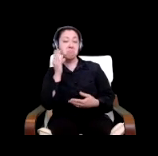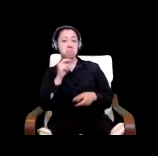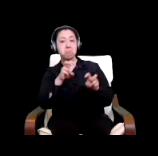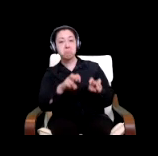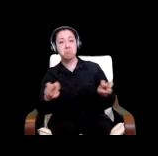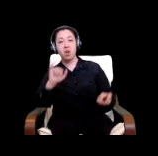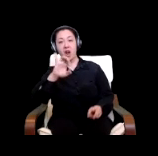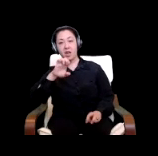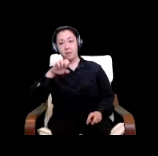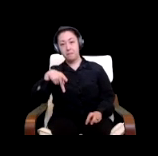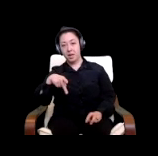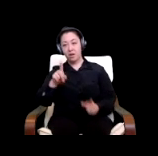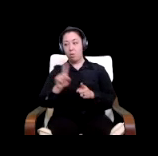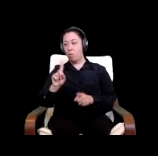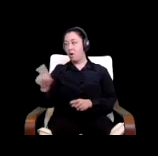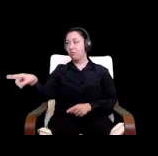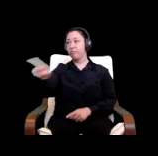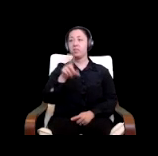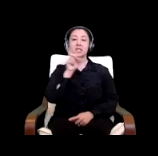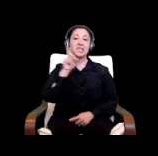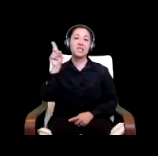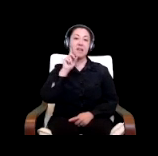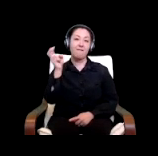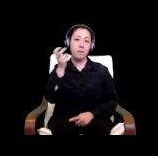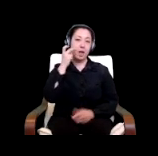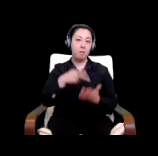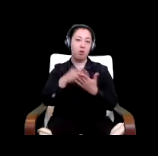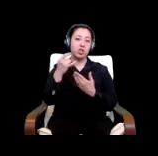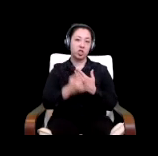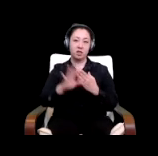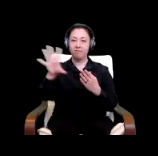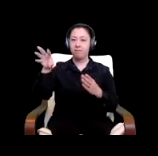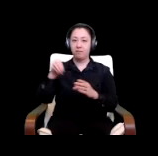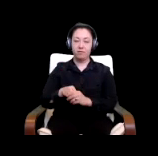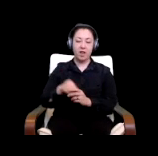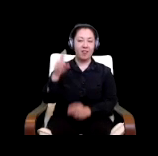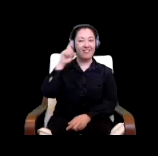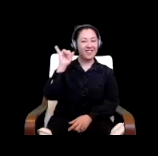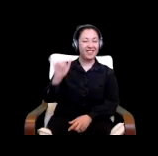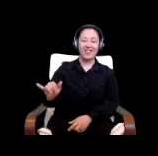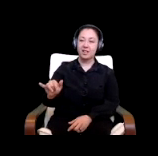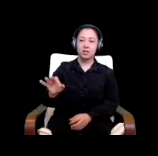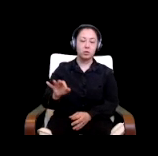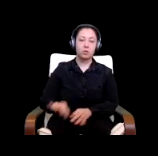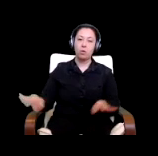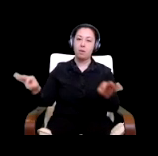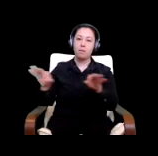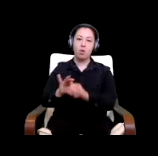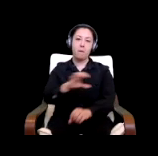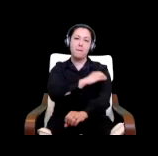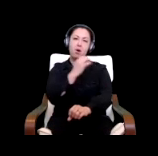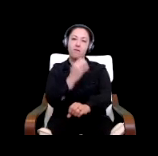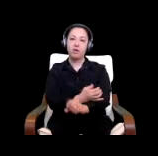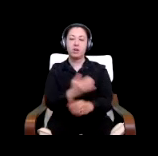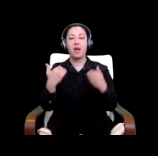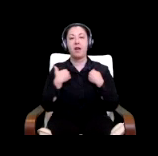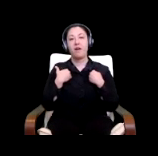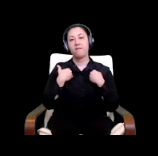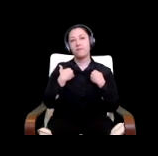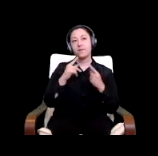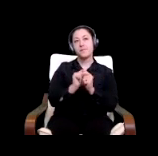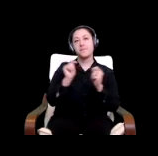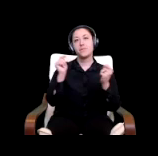been involved, and I just think it is so crucial. It is really, really powerful to have a team